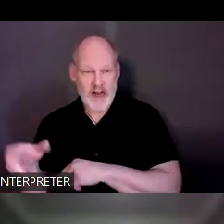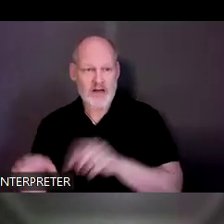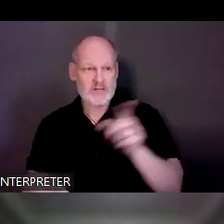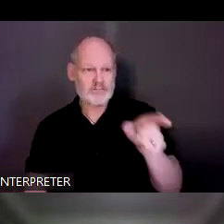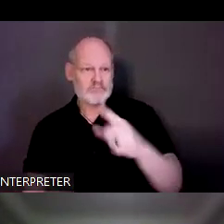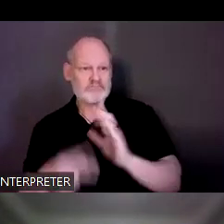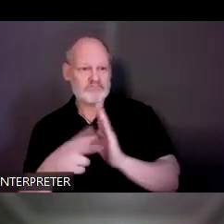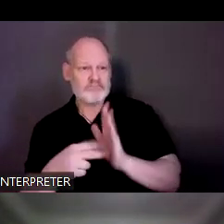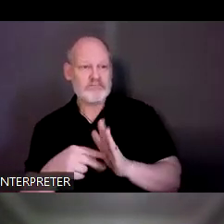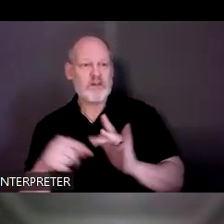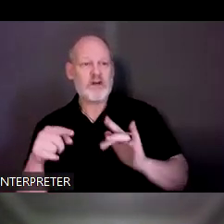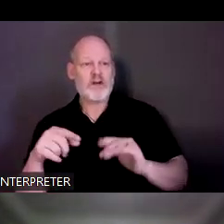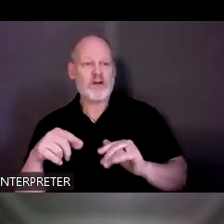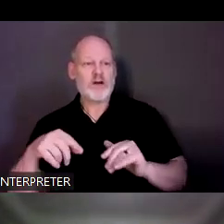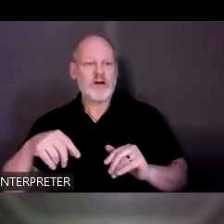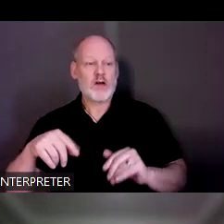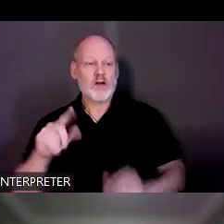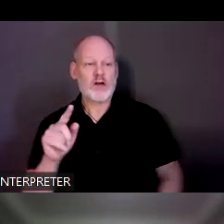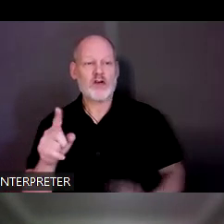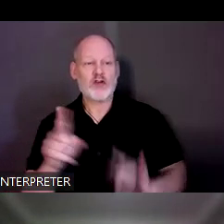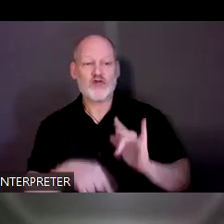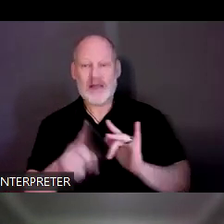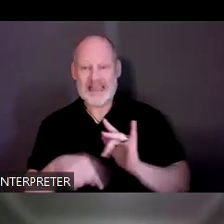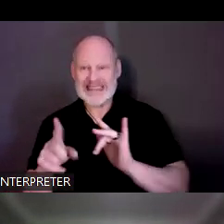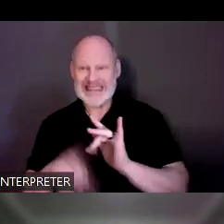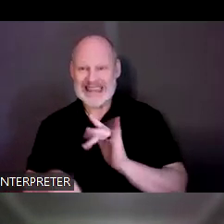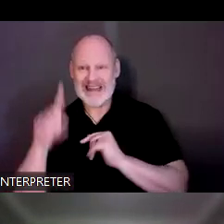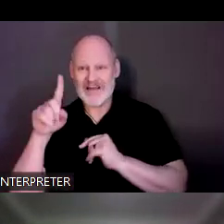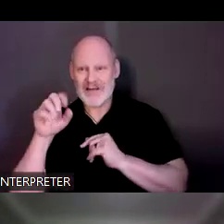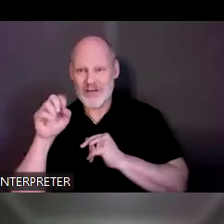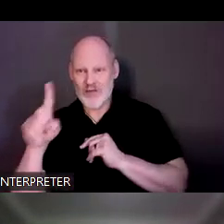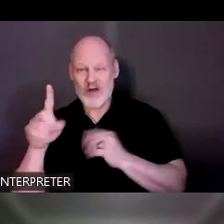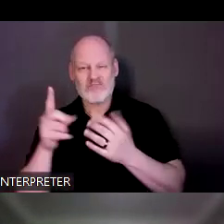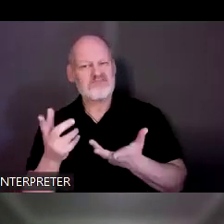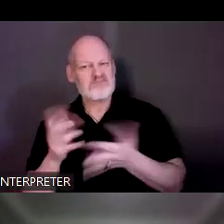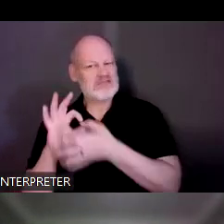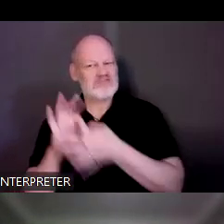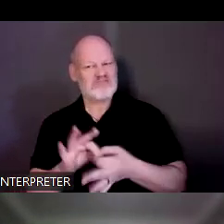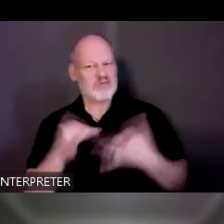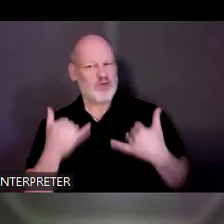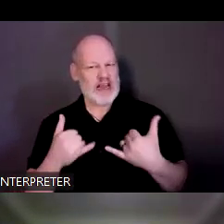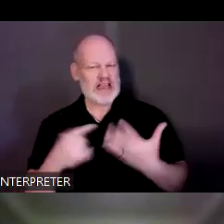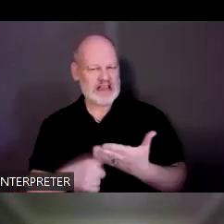webinar and um particularly relevant for today's conversation are boosting your teaming for better